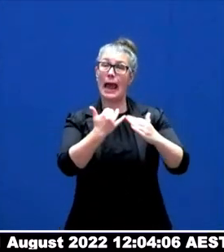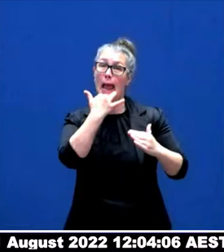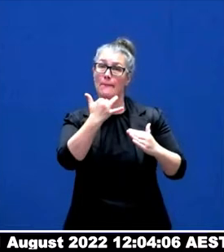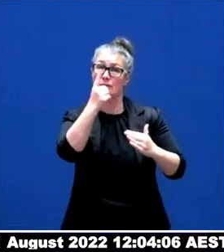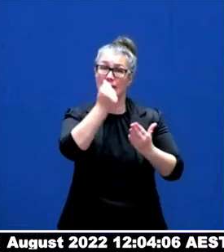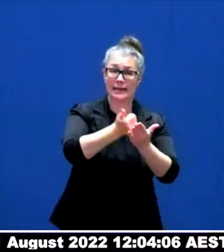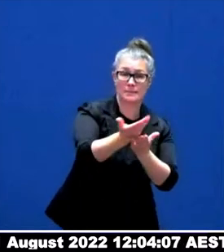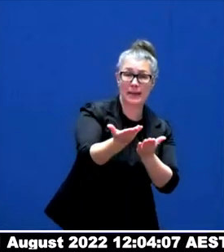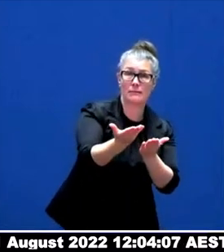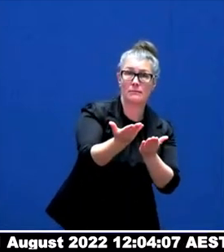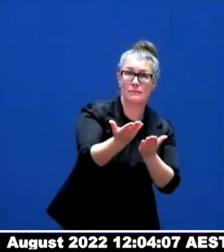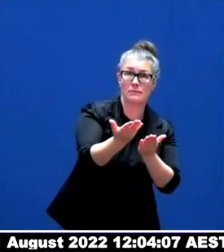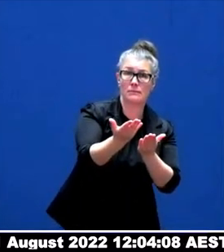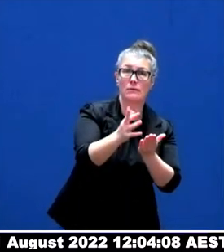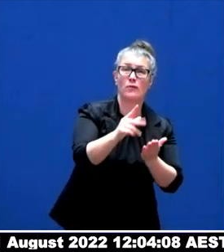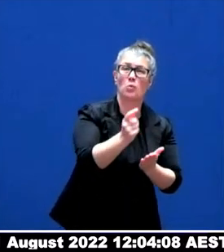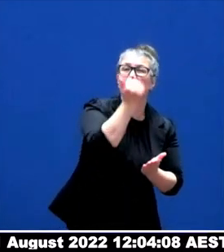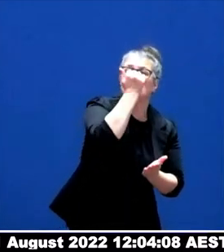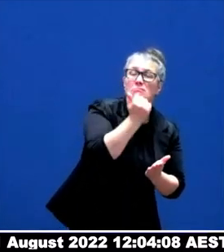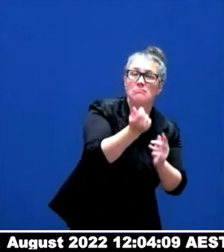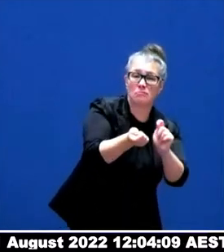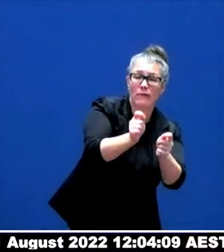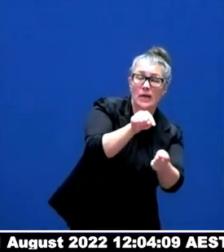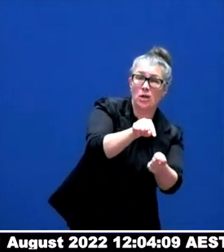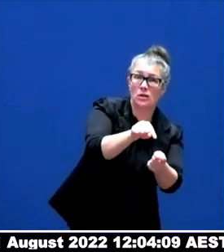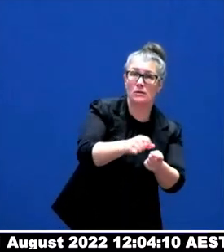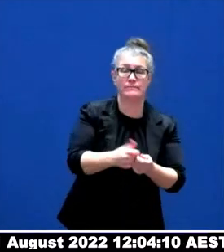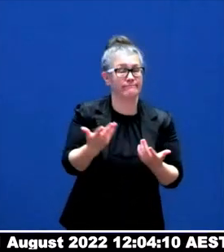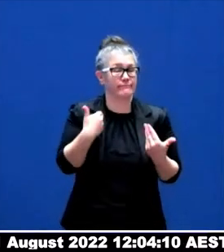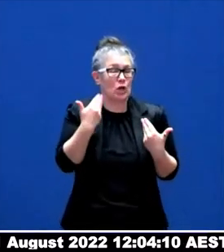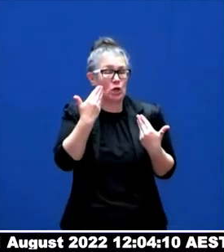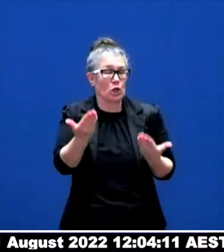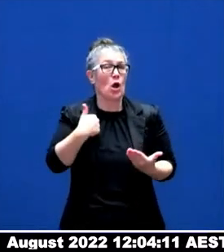minor modification? Do you know that? I'm not aware of that. I'd need to take that on notice.